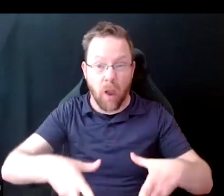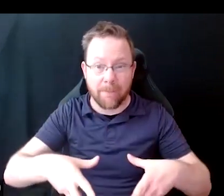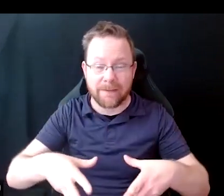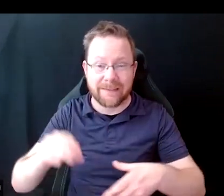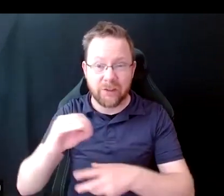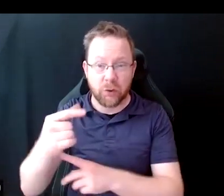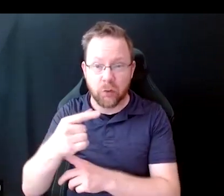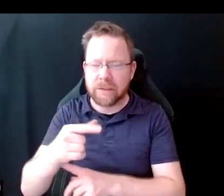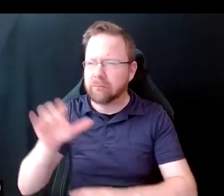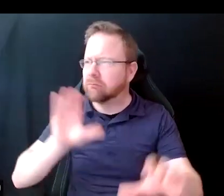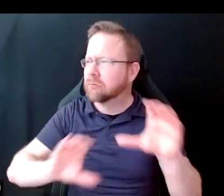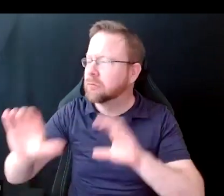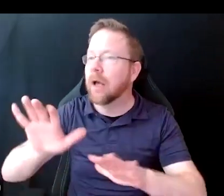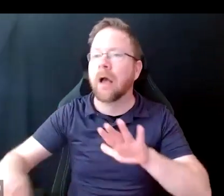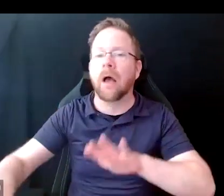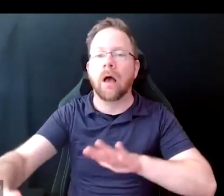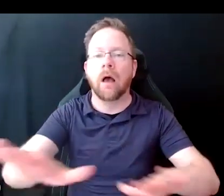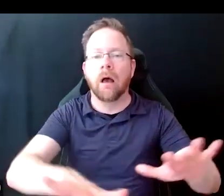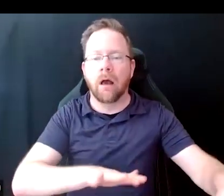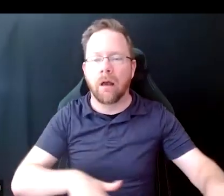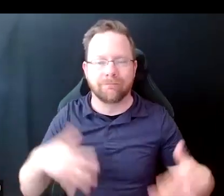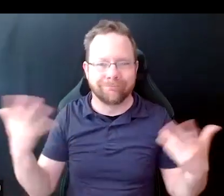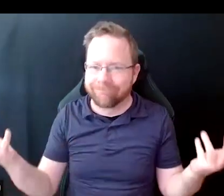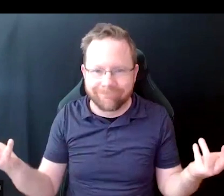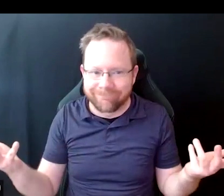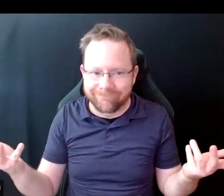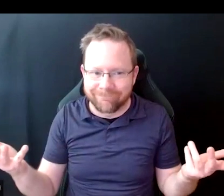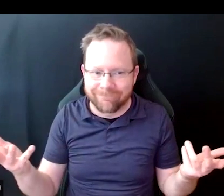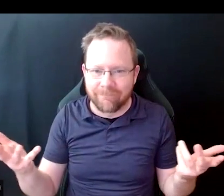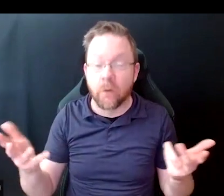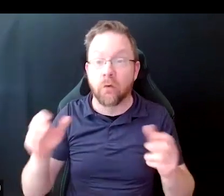and you start searching for it with your hand, it's possible that you will knock it away from yourself.